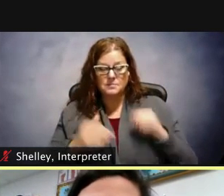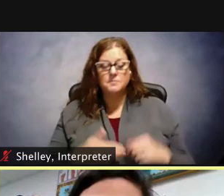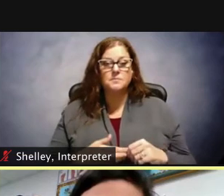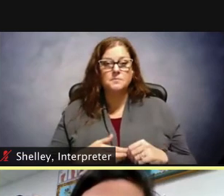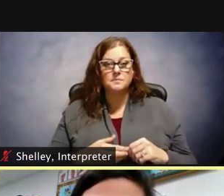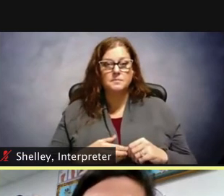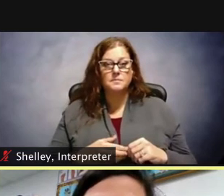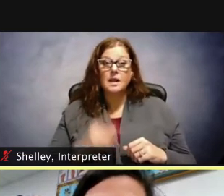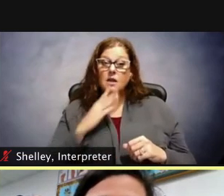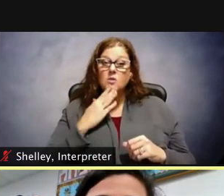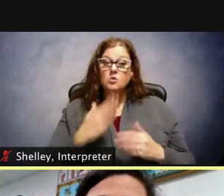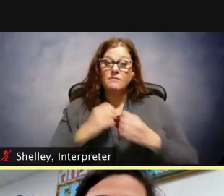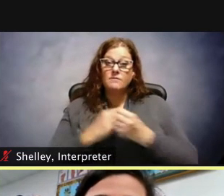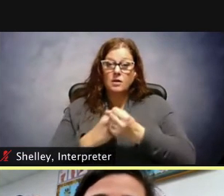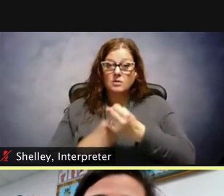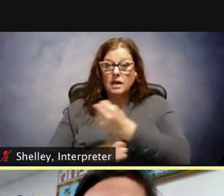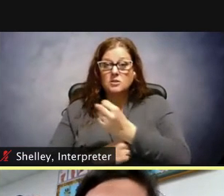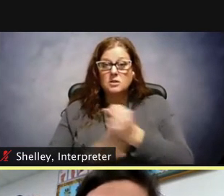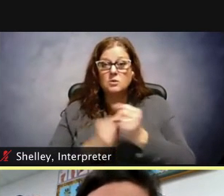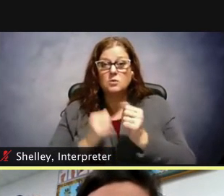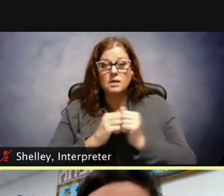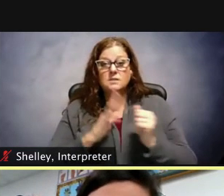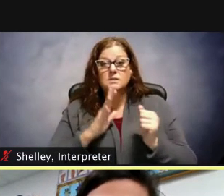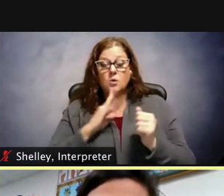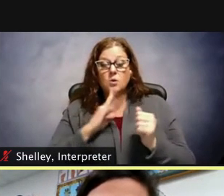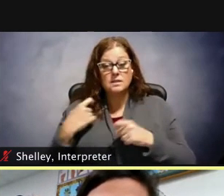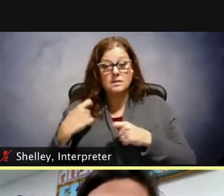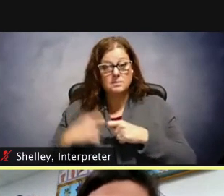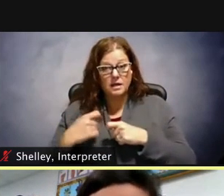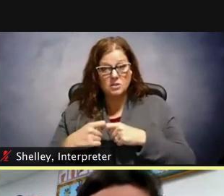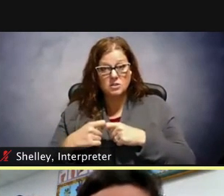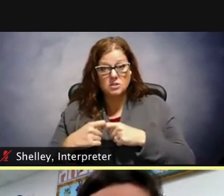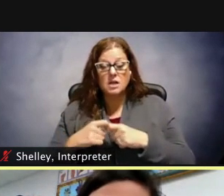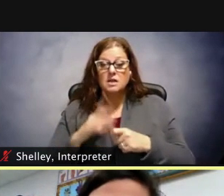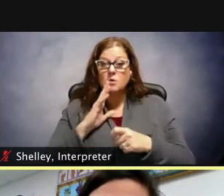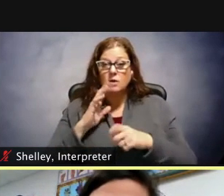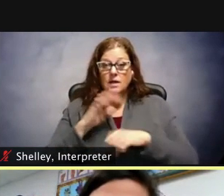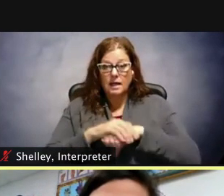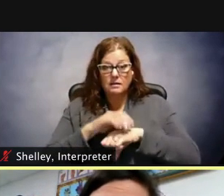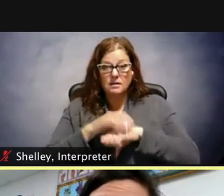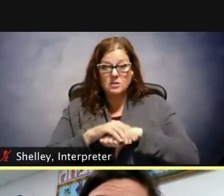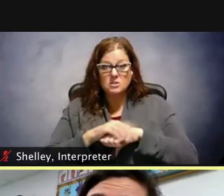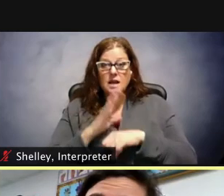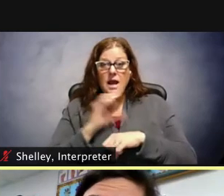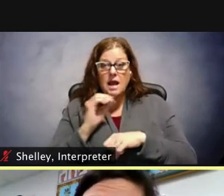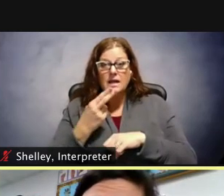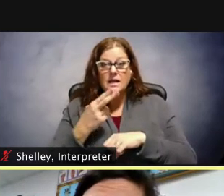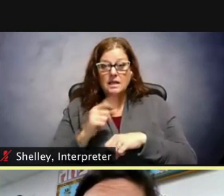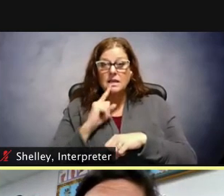really good foundation with spoken Spanish, spoken English, and he is really receptive